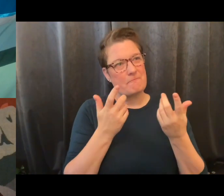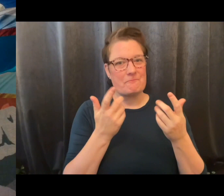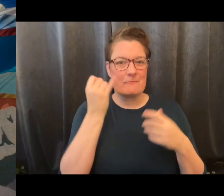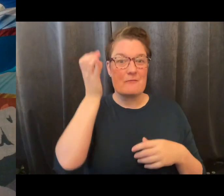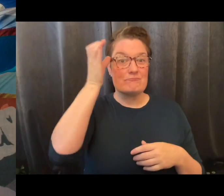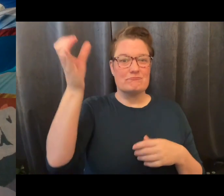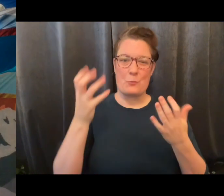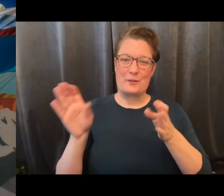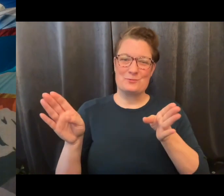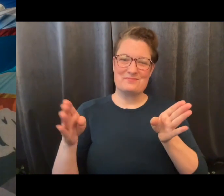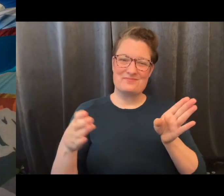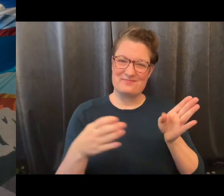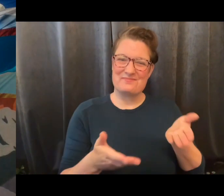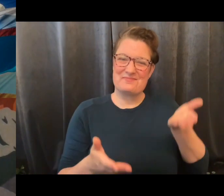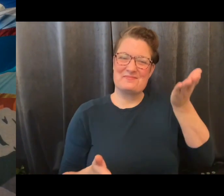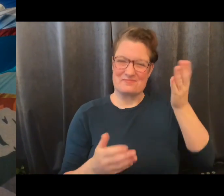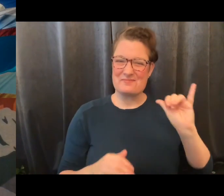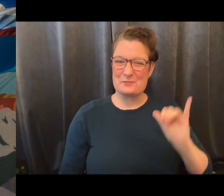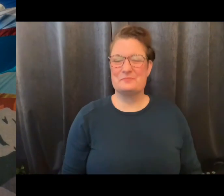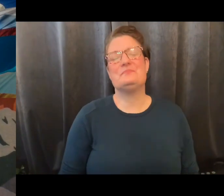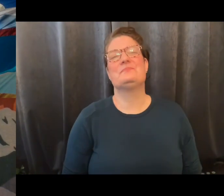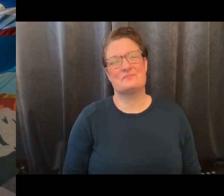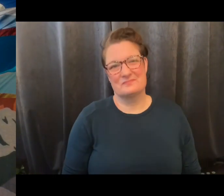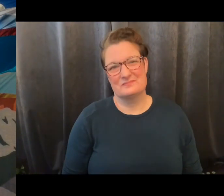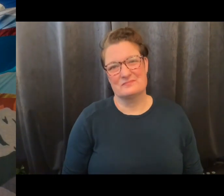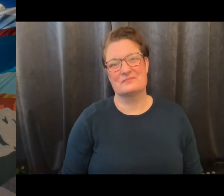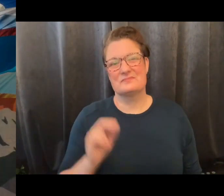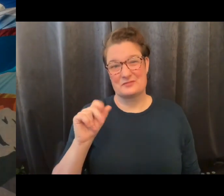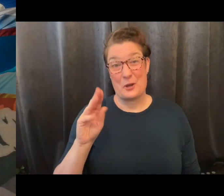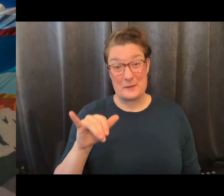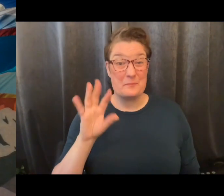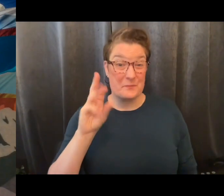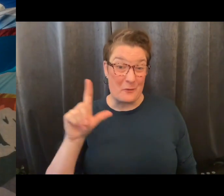Nomy: Well, Rebecca, in the spirit of, wrapping things up and really focusing